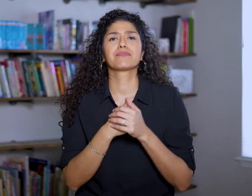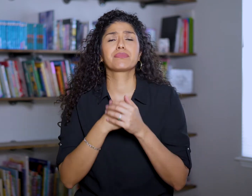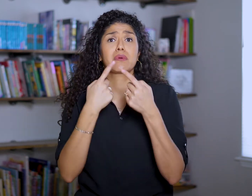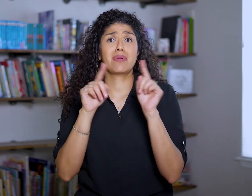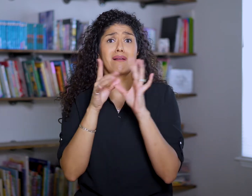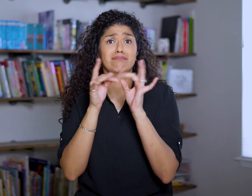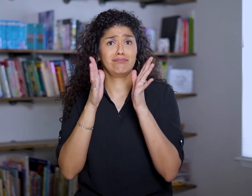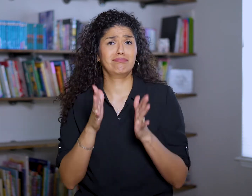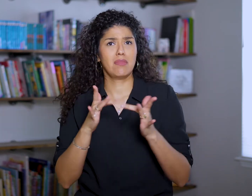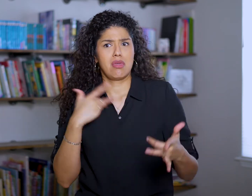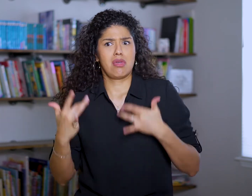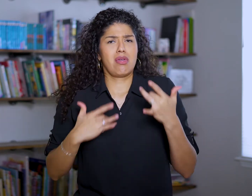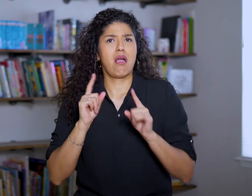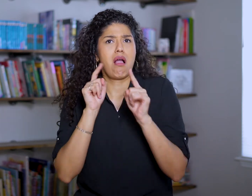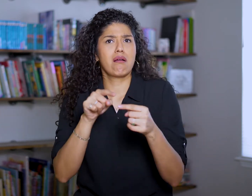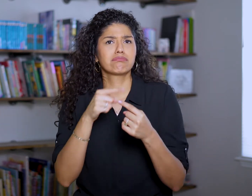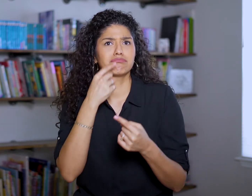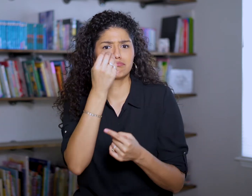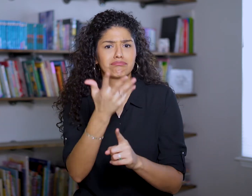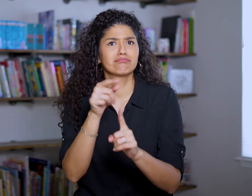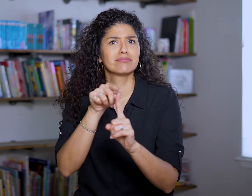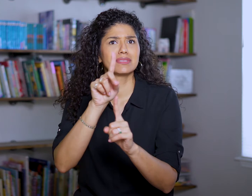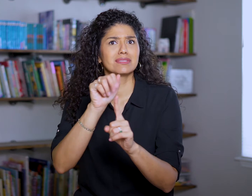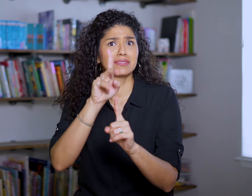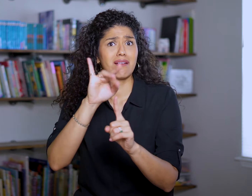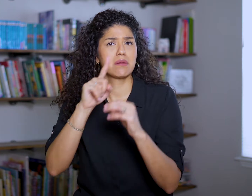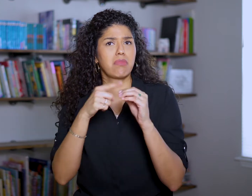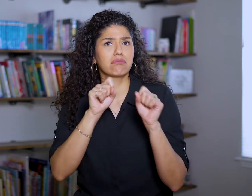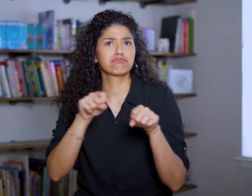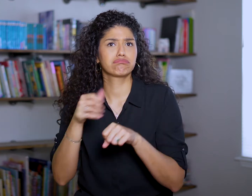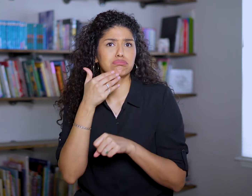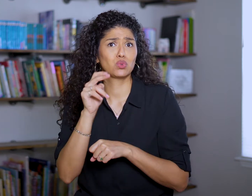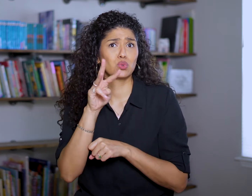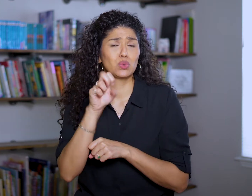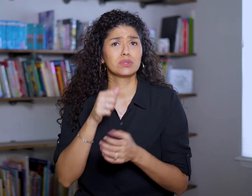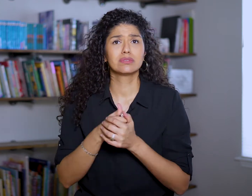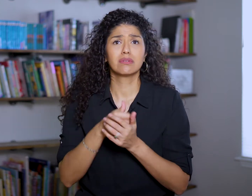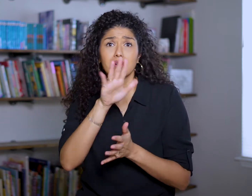but an excited messenger comes to tell David what he thinks will be good news: